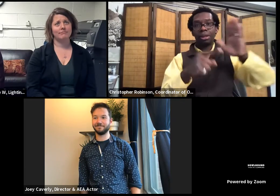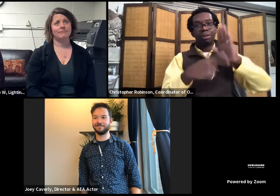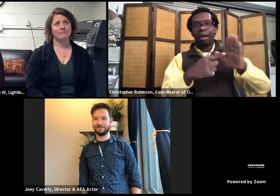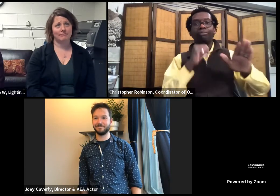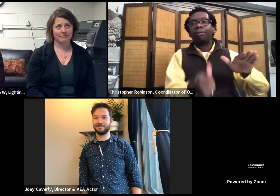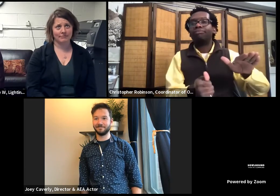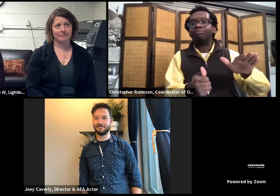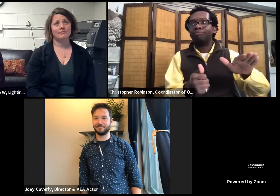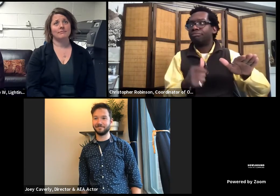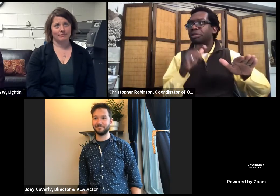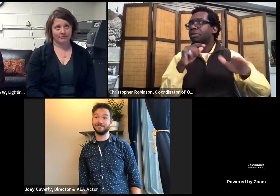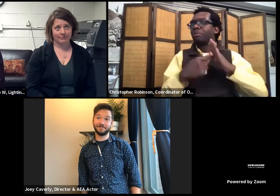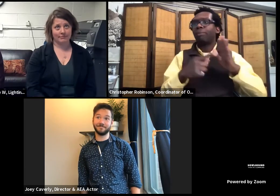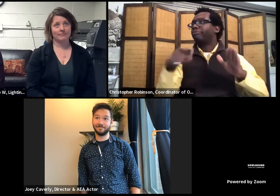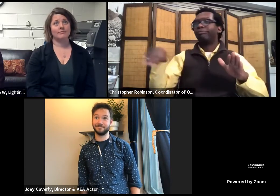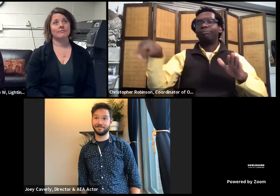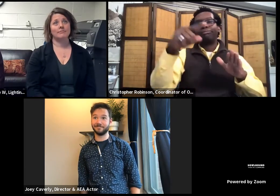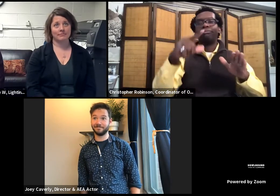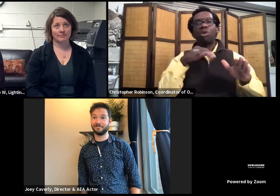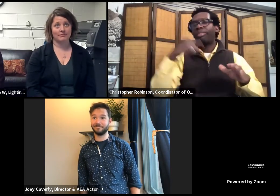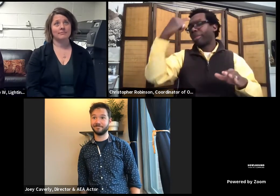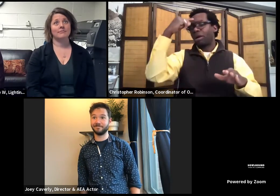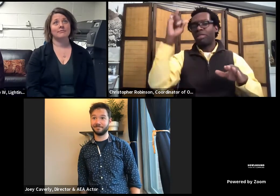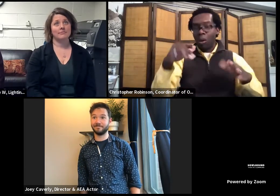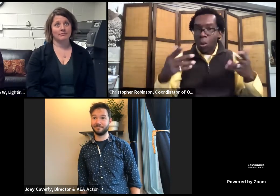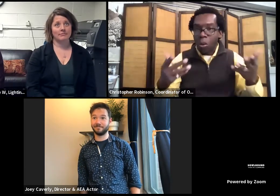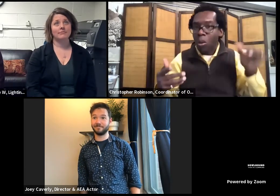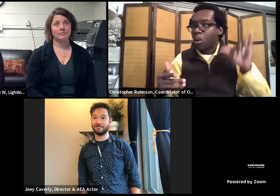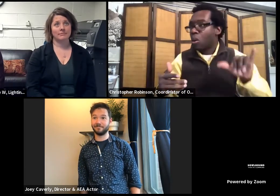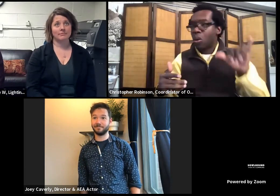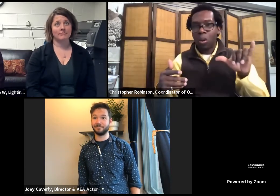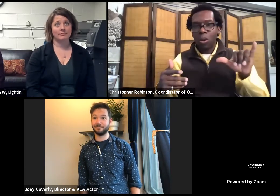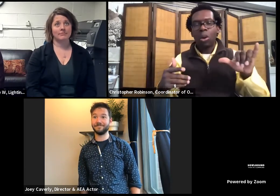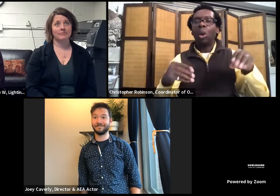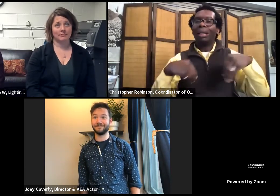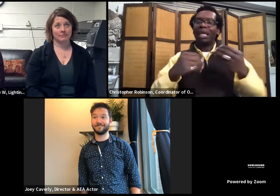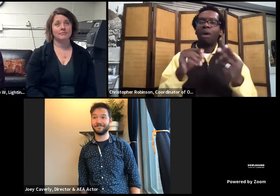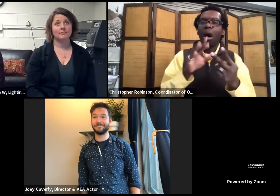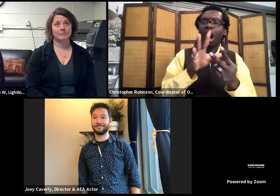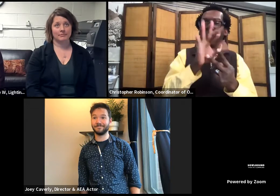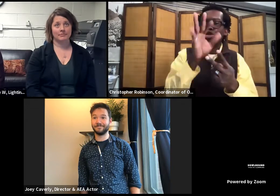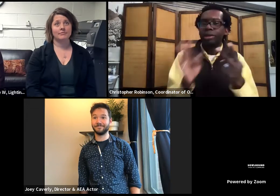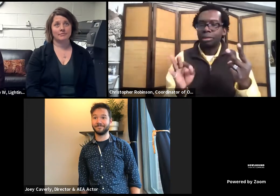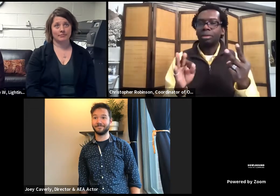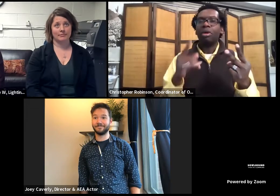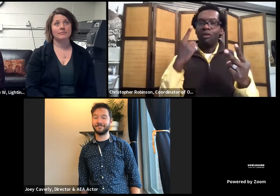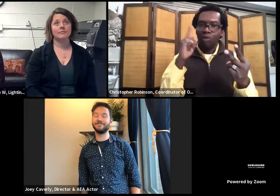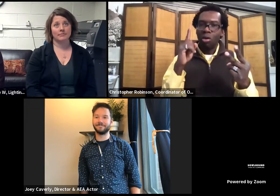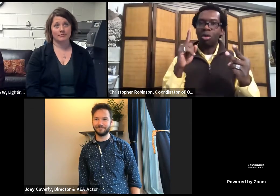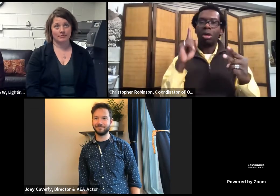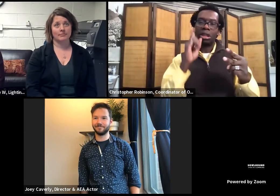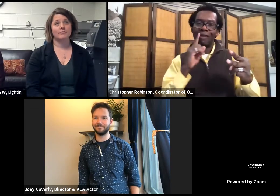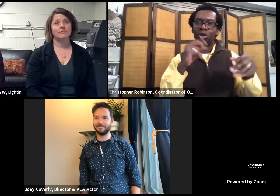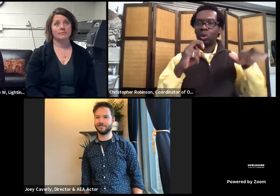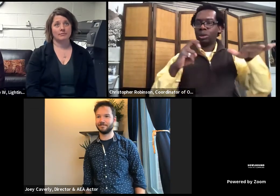so they can access the stage more easily 'cause some stages really don't think of it, don't have it set up. So you're giving options for the directors